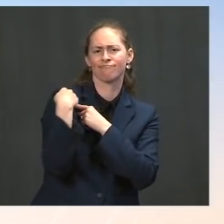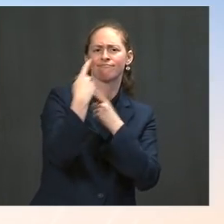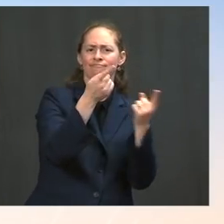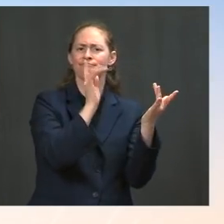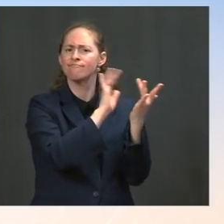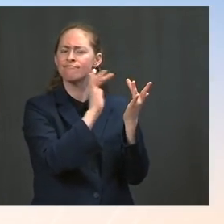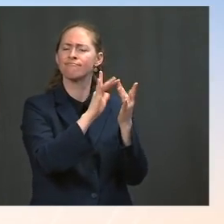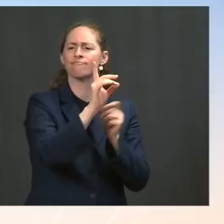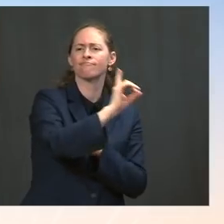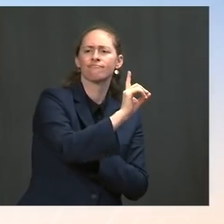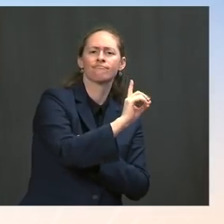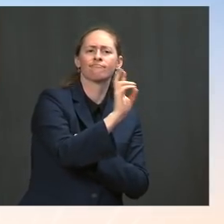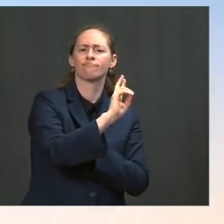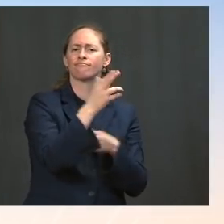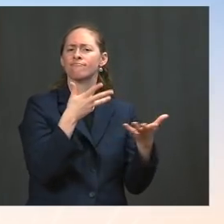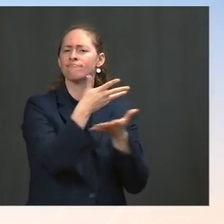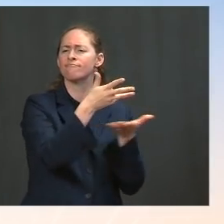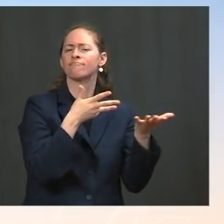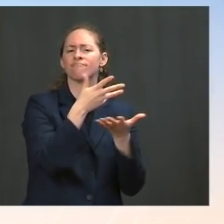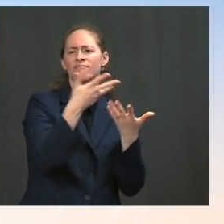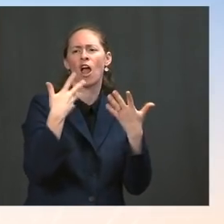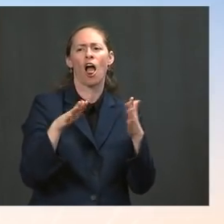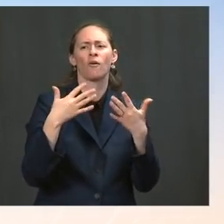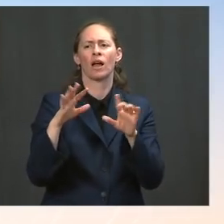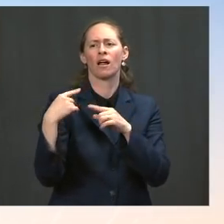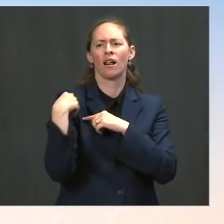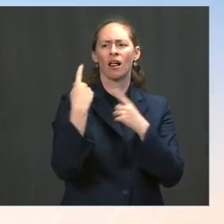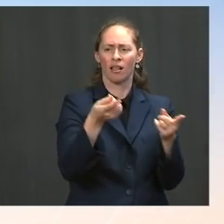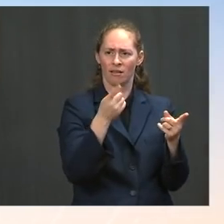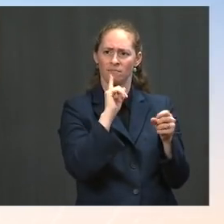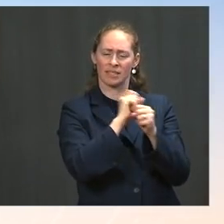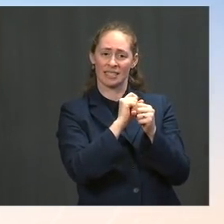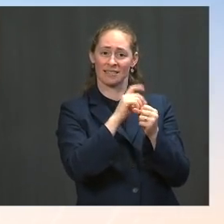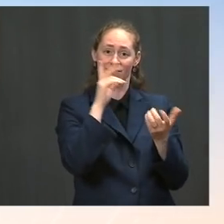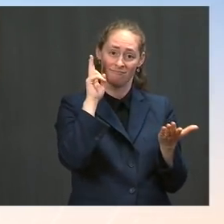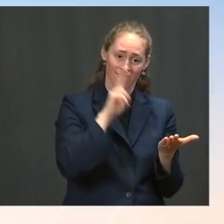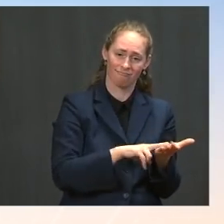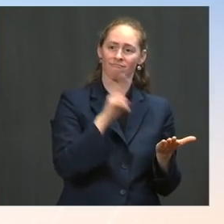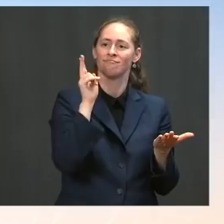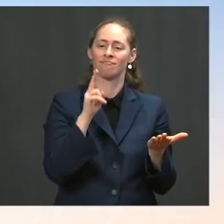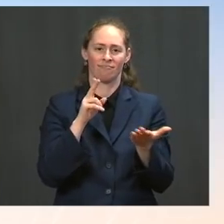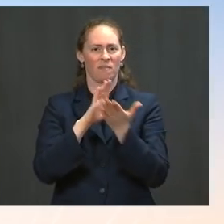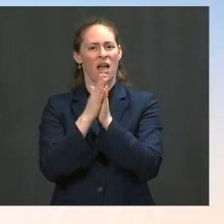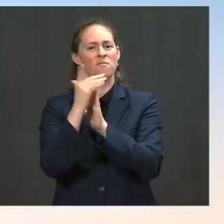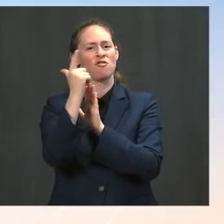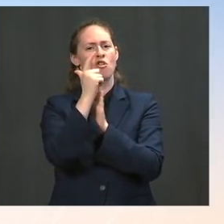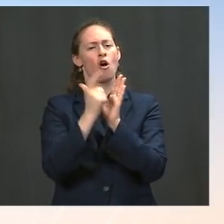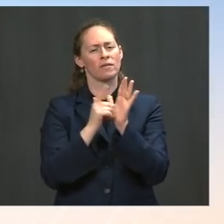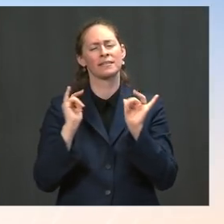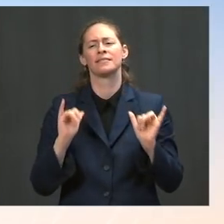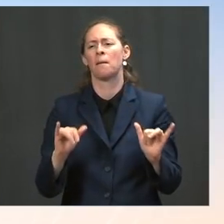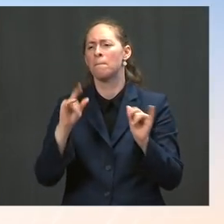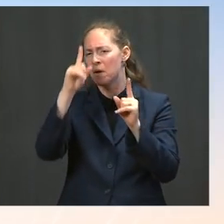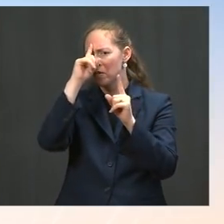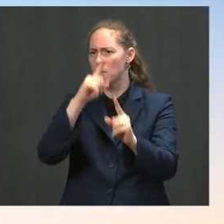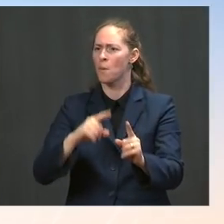I think the question I'd flip back is "Why not?" This is a motion to proceed. It is not a final vote on the legislation.